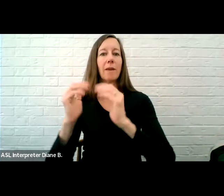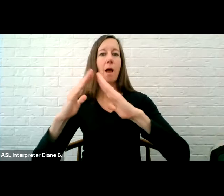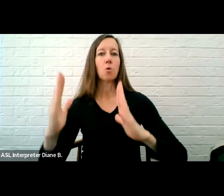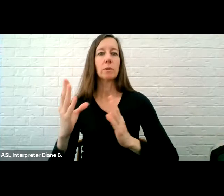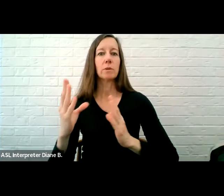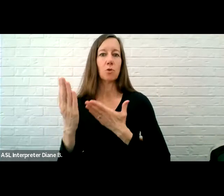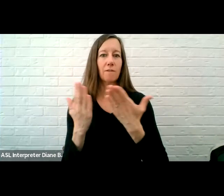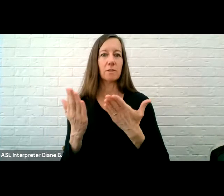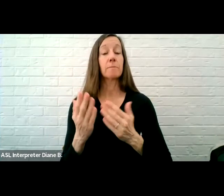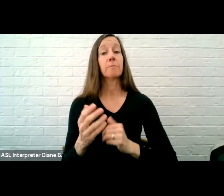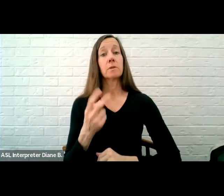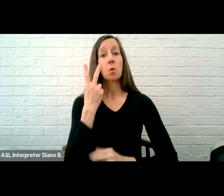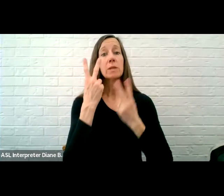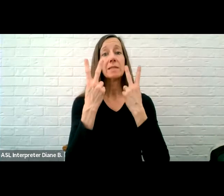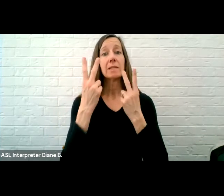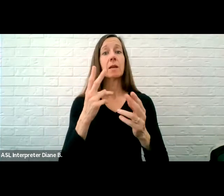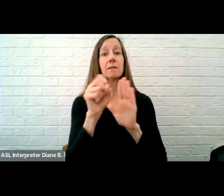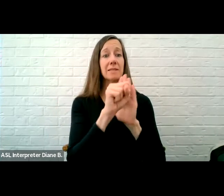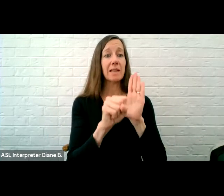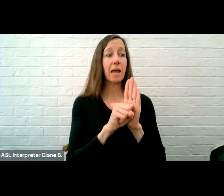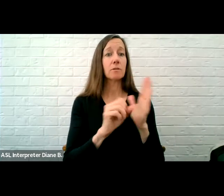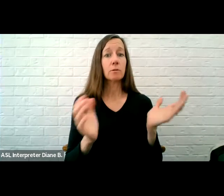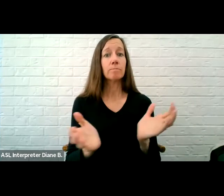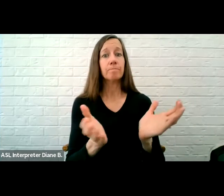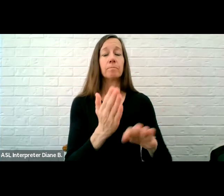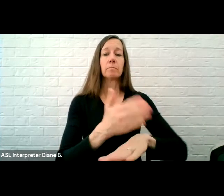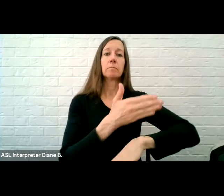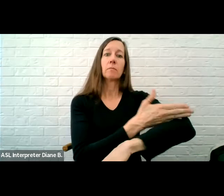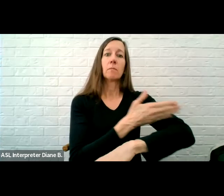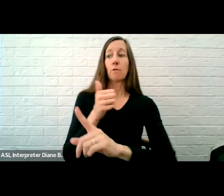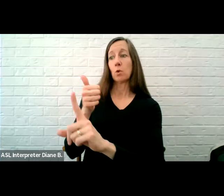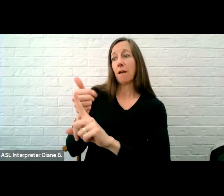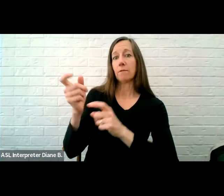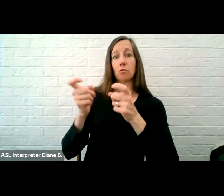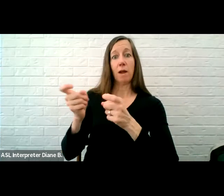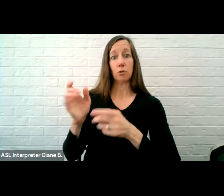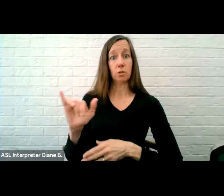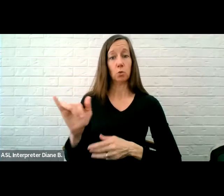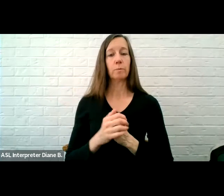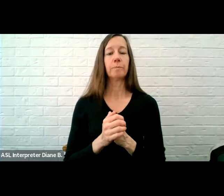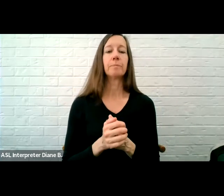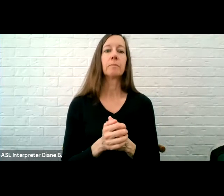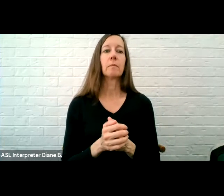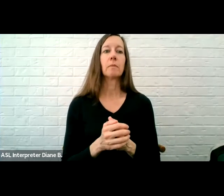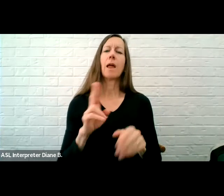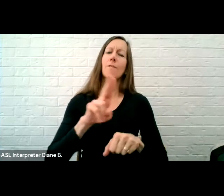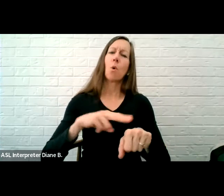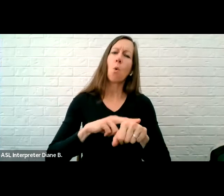increase opportunities for self direction in that vein as well. And of course, States are spending a lot of time right now trying to build